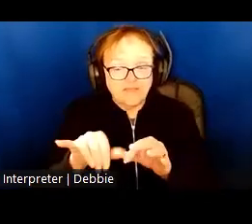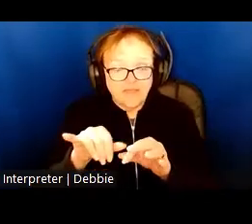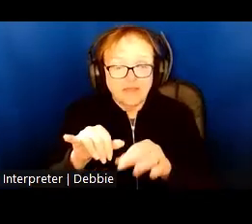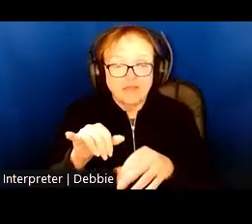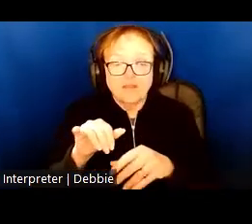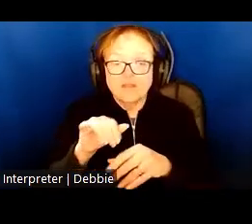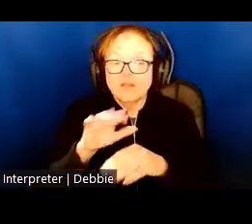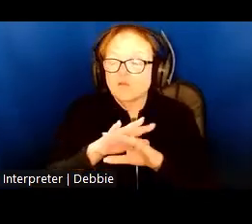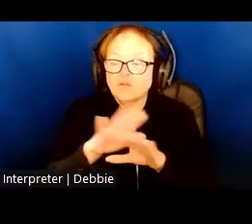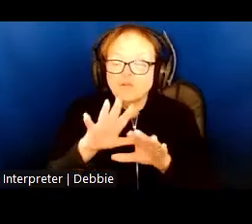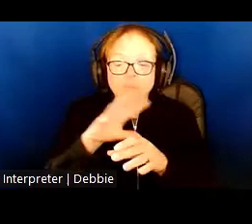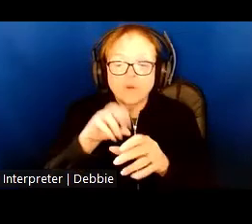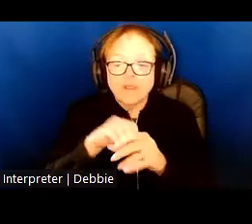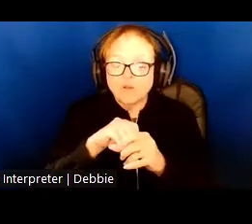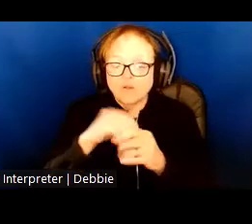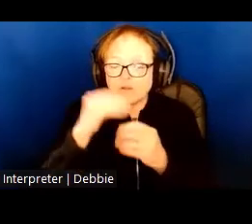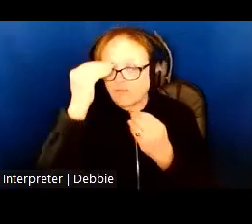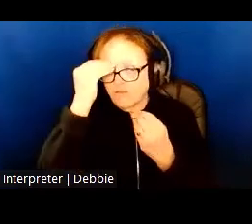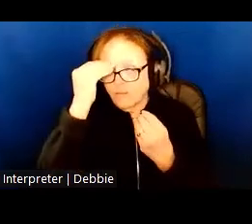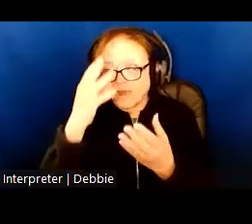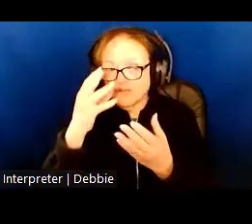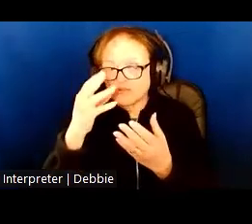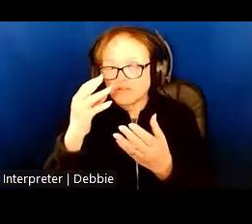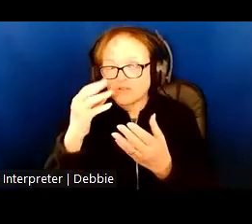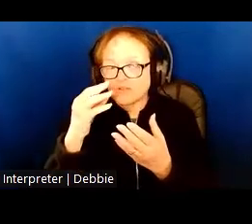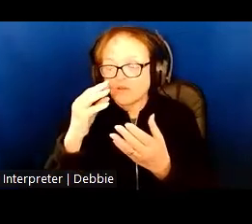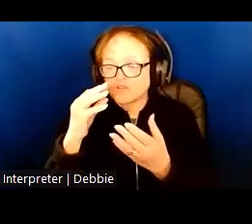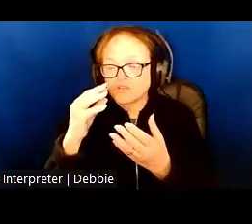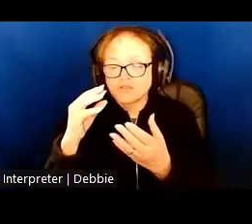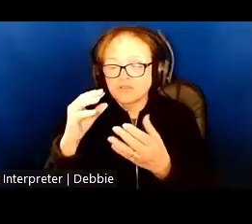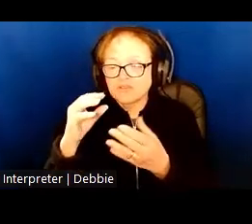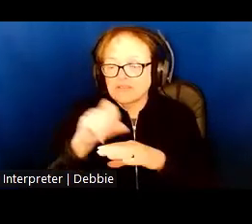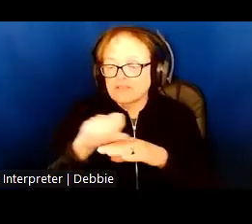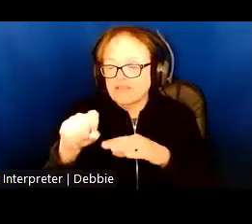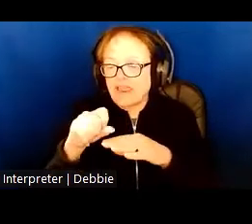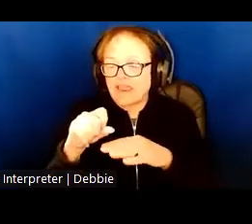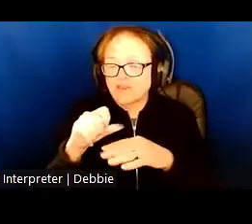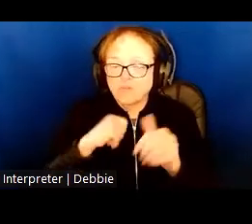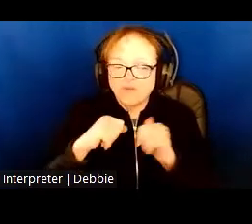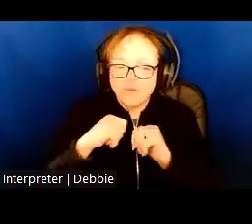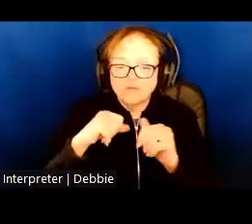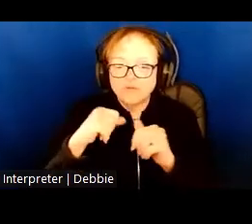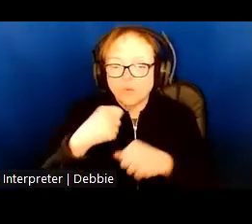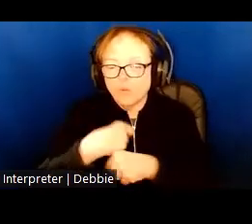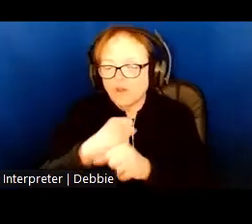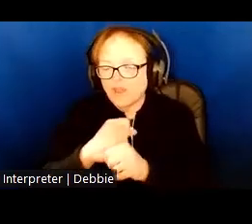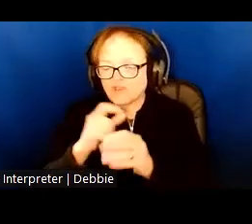such as the location(s) of staged performances or publication/production details.